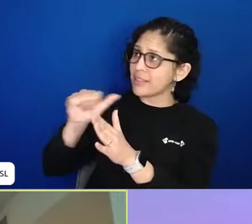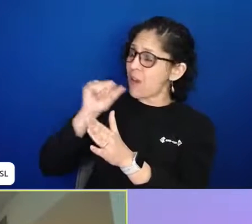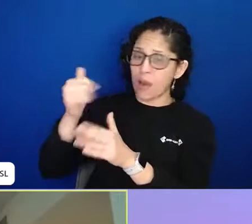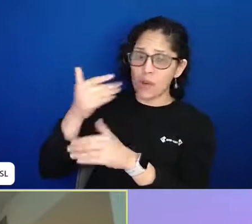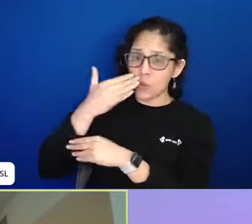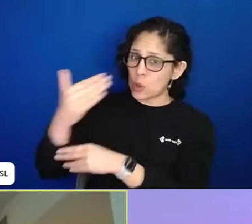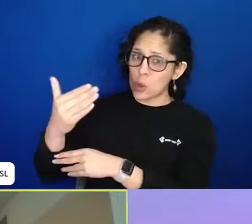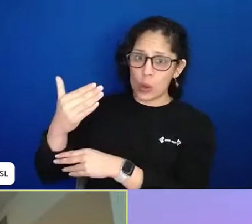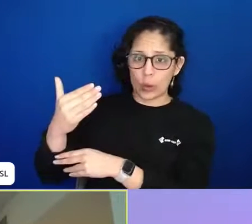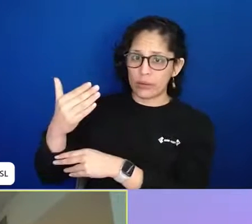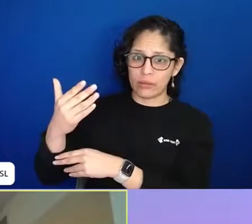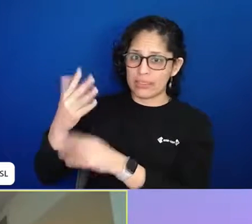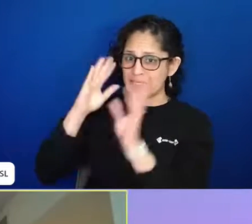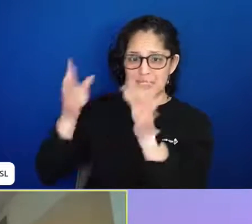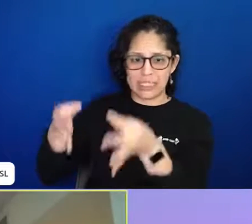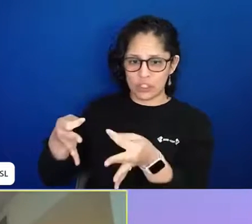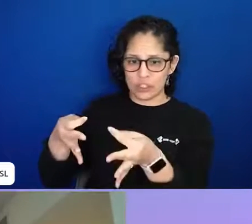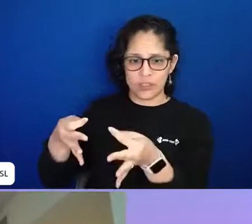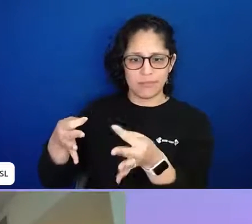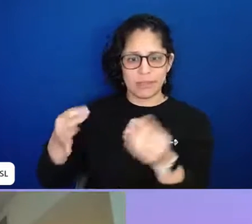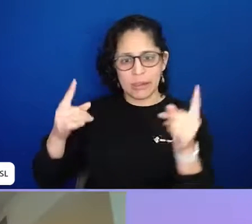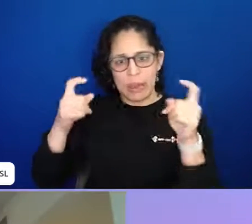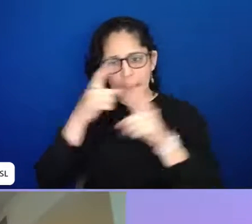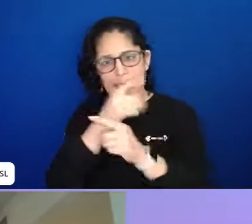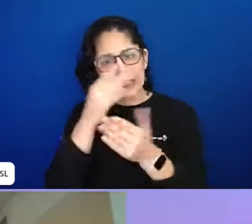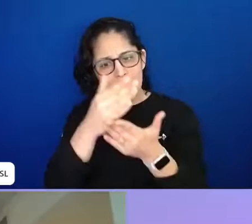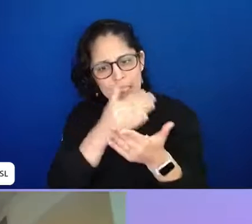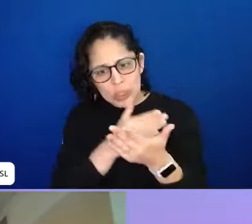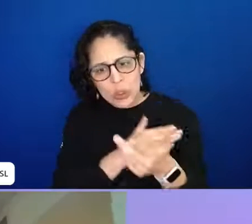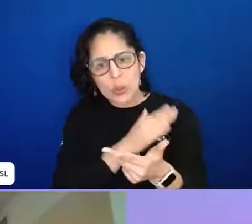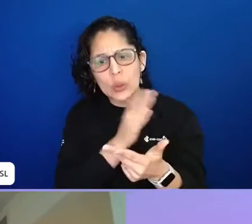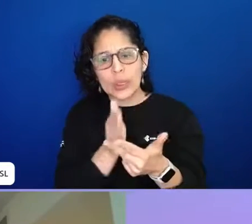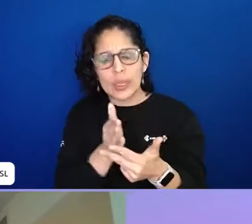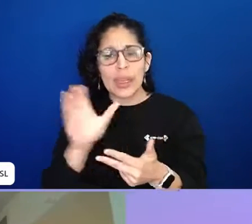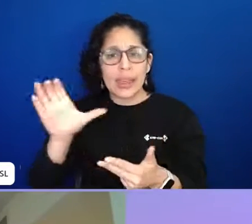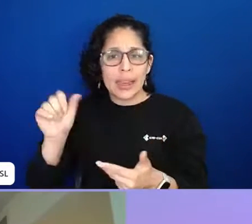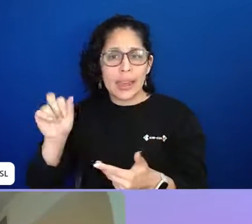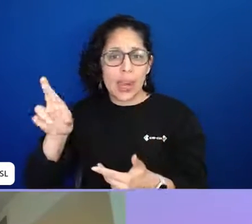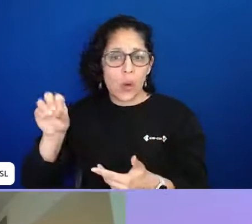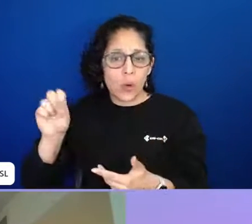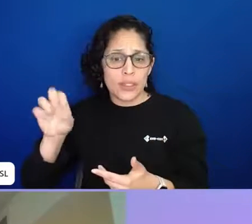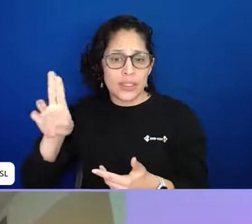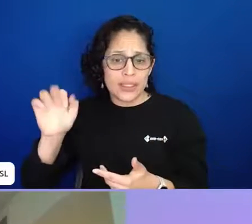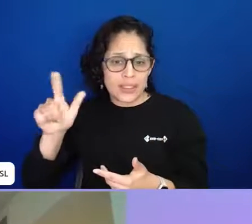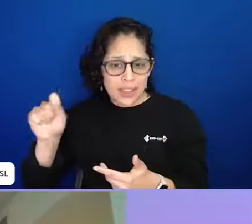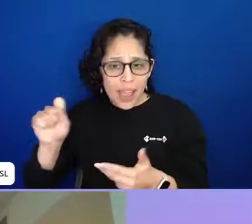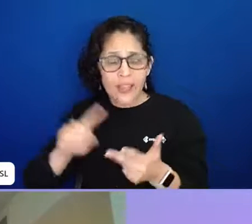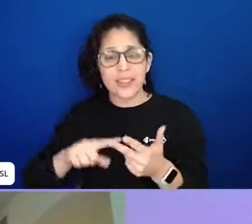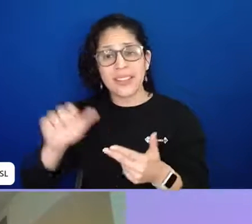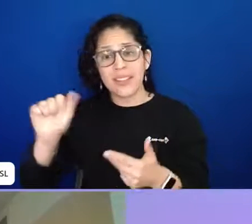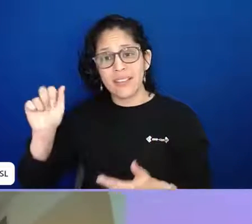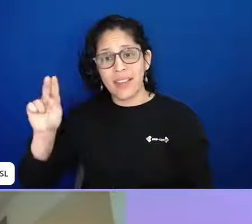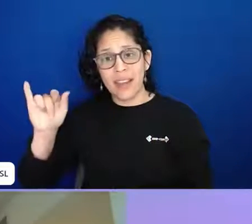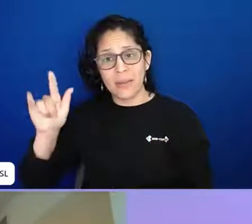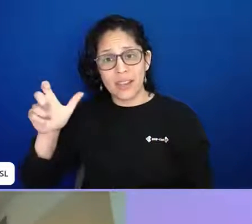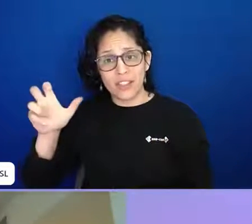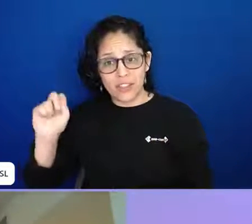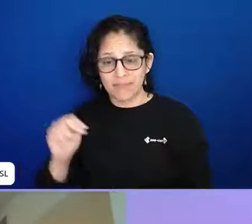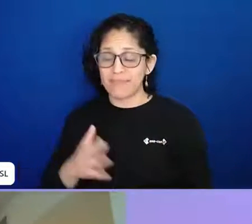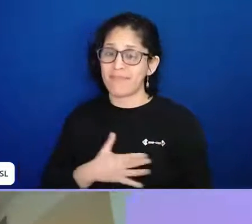provided data stating that it is a bad idea, for example complex menus, carousels innovations, etcetera.